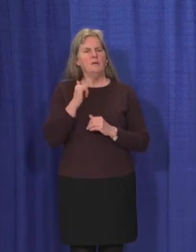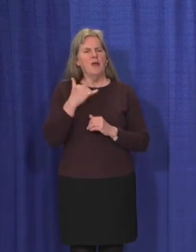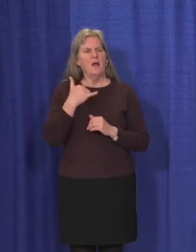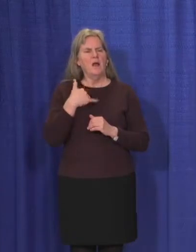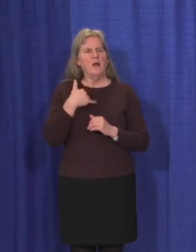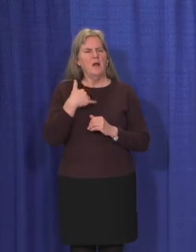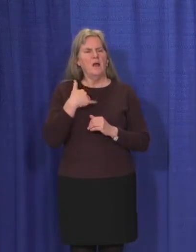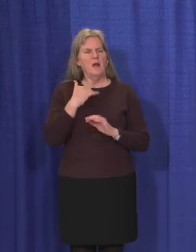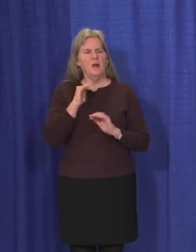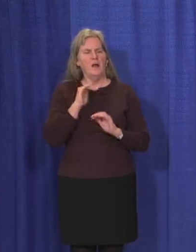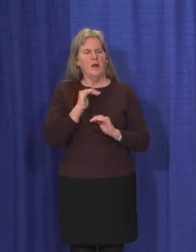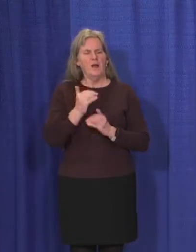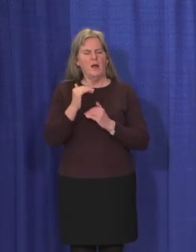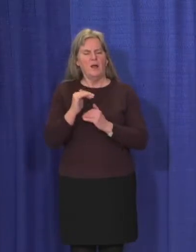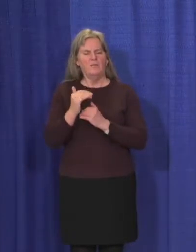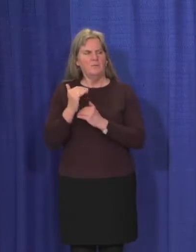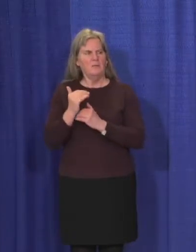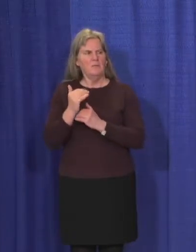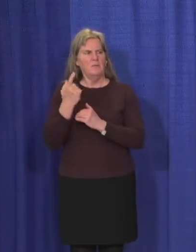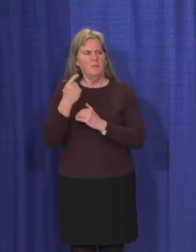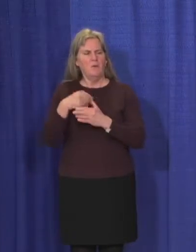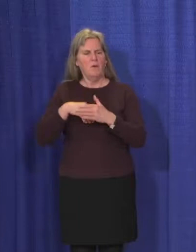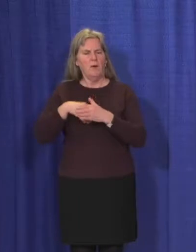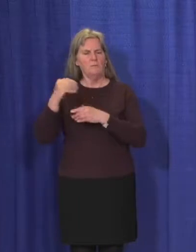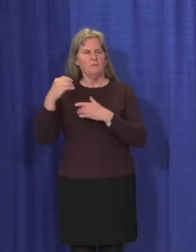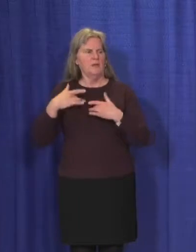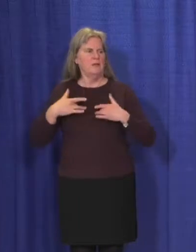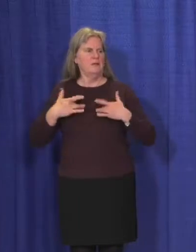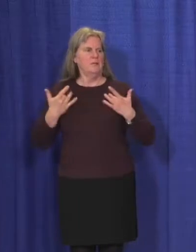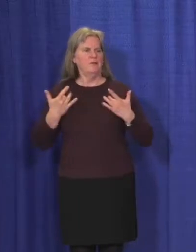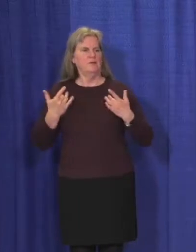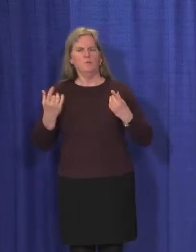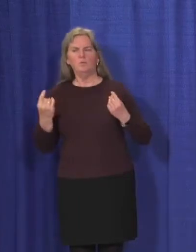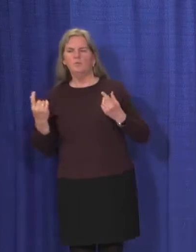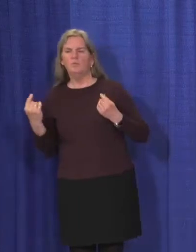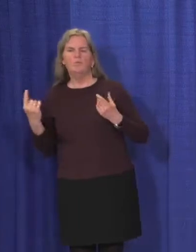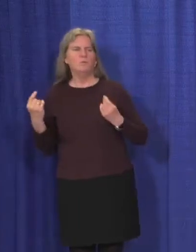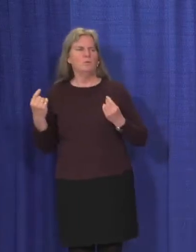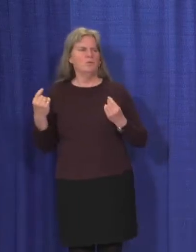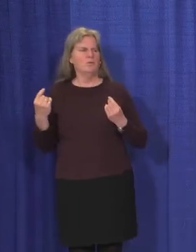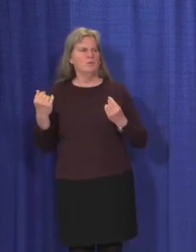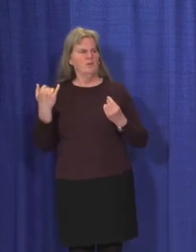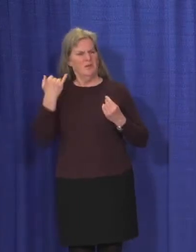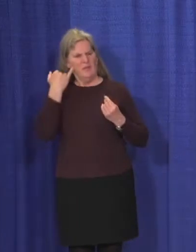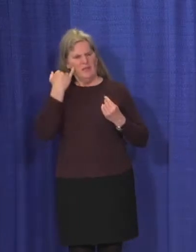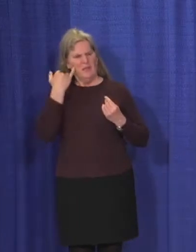restriction on the number of people for outside activities if